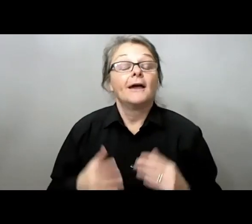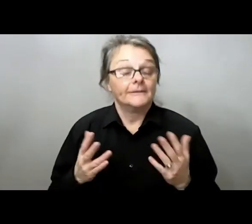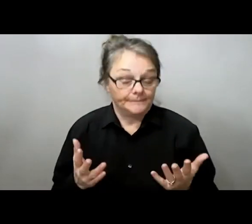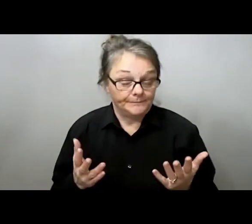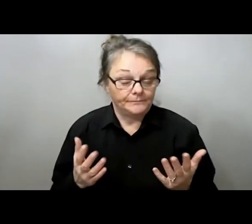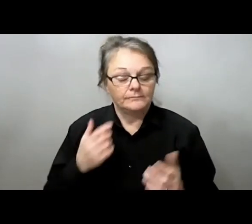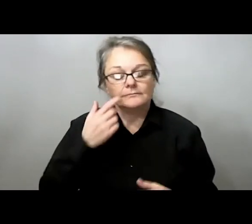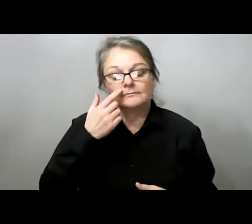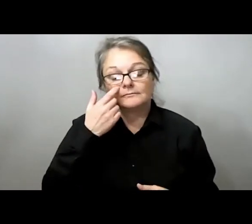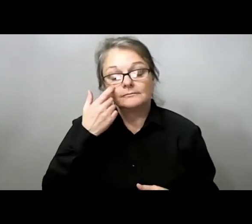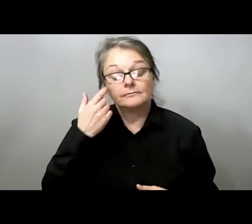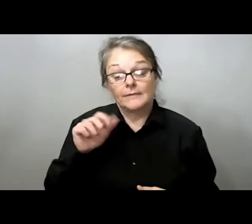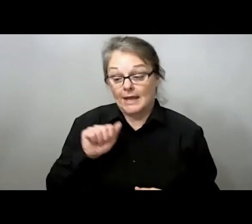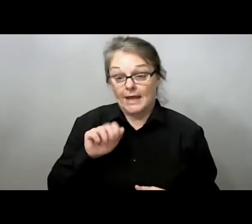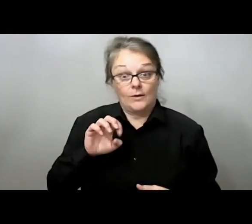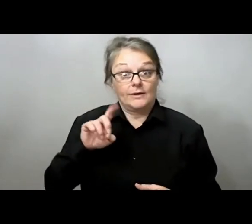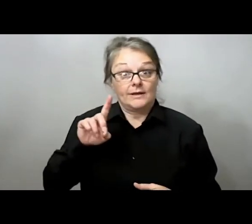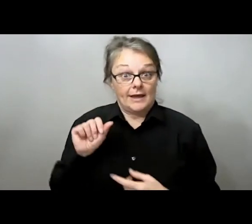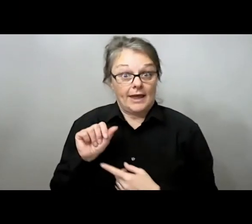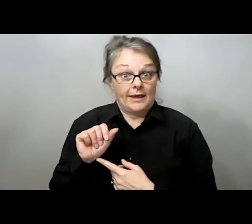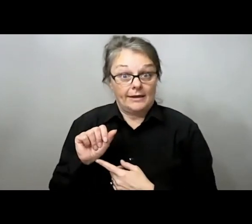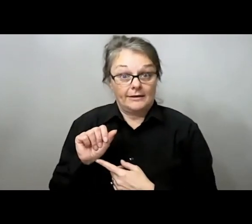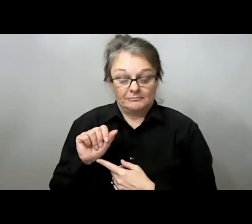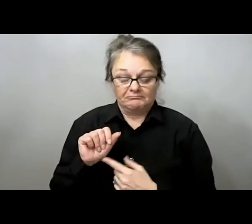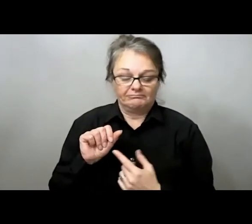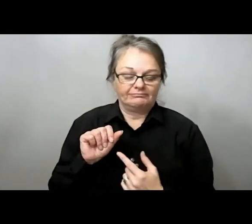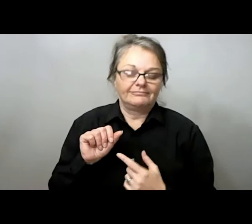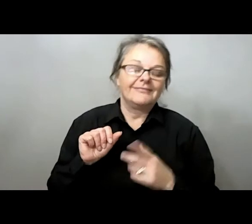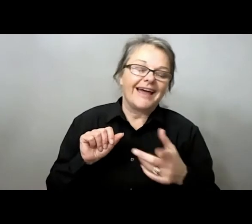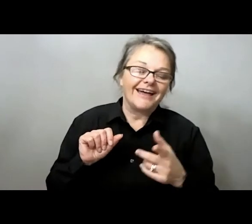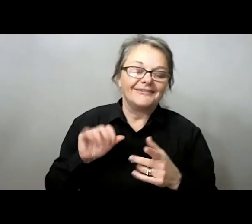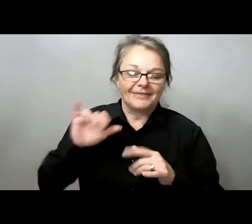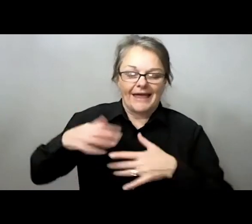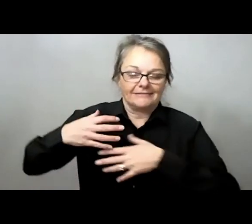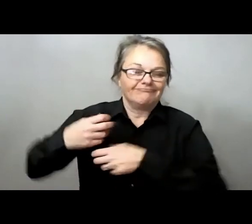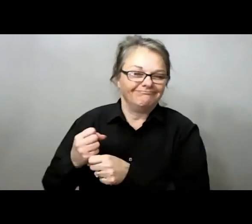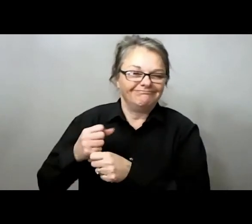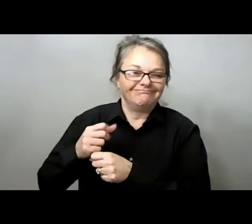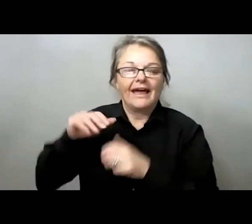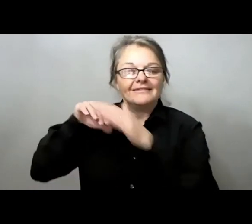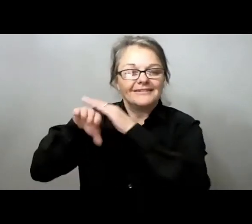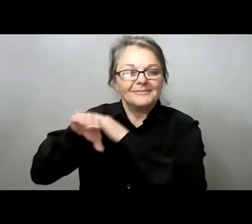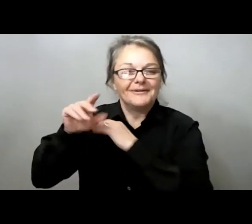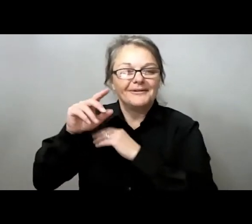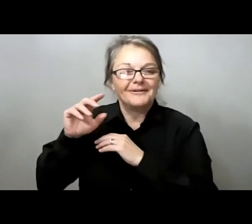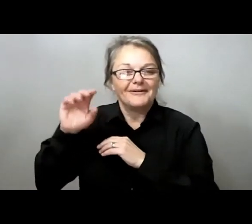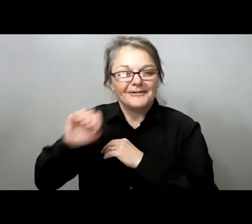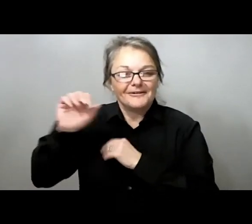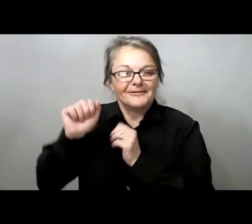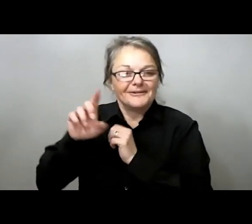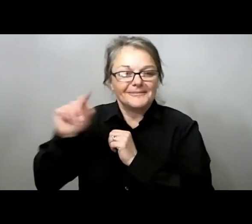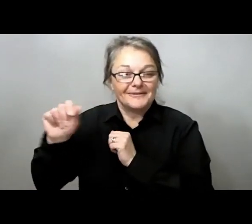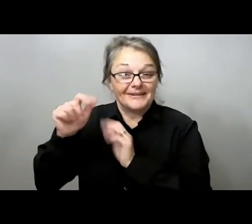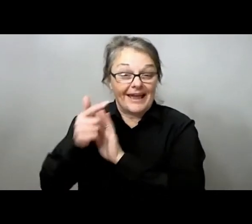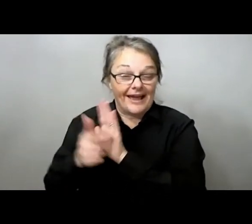AS PART OF THE ‘AODA’ WHICH IS THE SHORT FORM THAT I WILL BE USING FROM NOW ON,